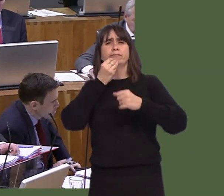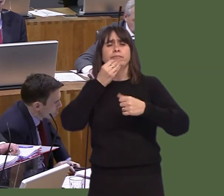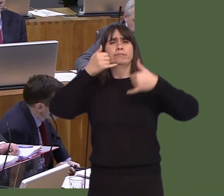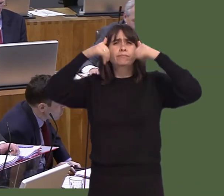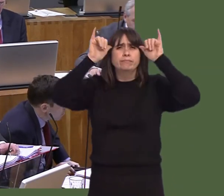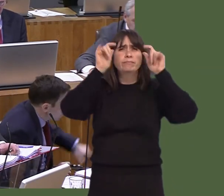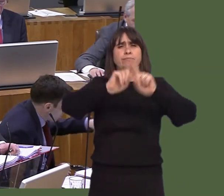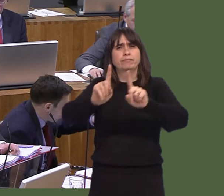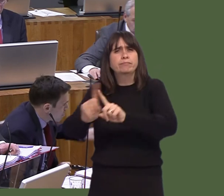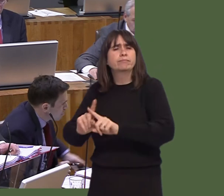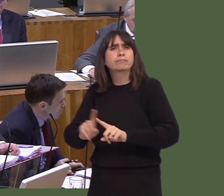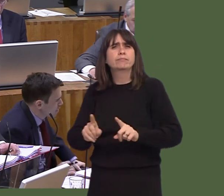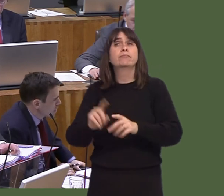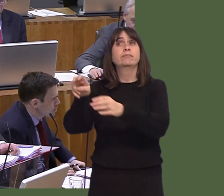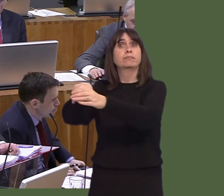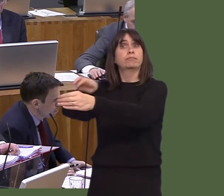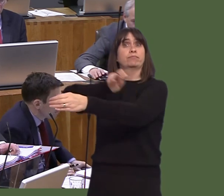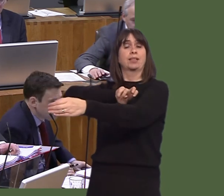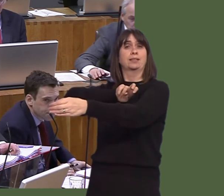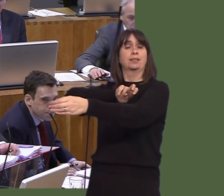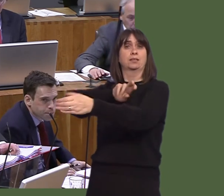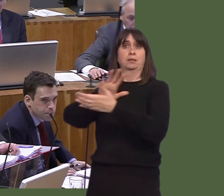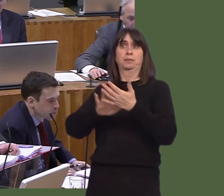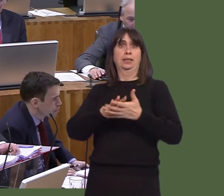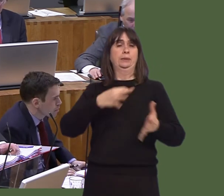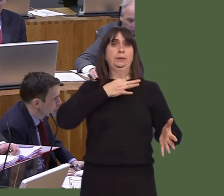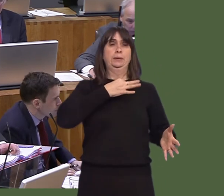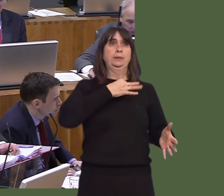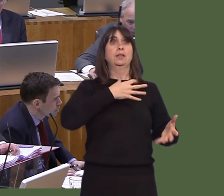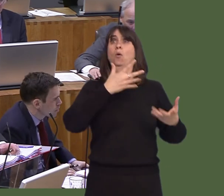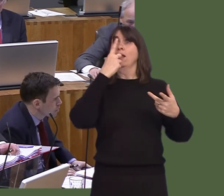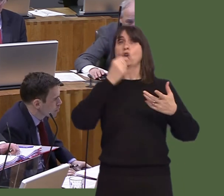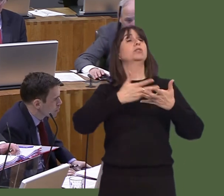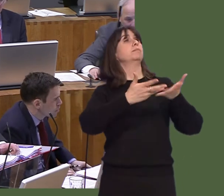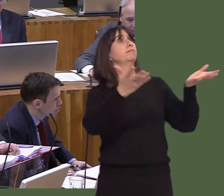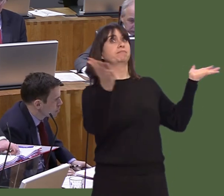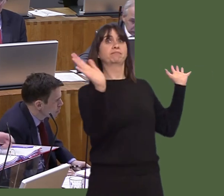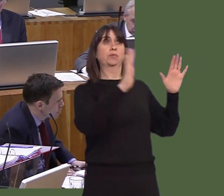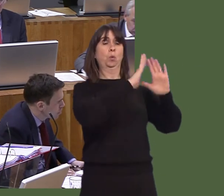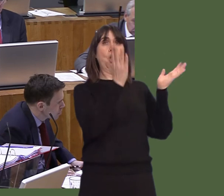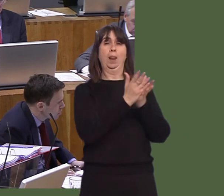voice and the powers of Wales once weíve left the European Union? Carwyn Jones AM: There are two points there.